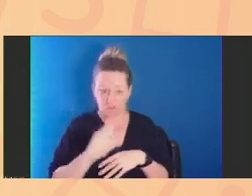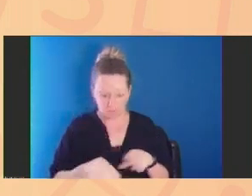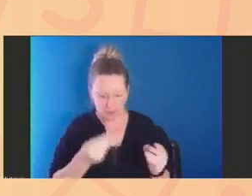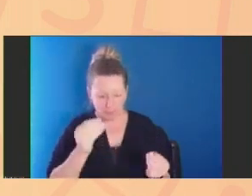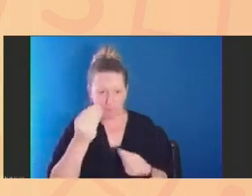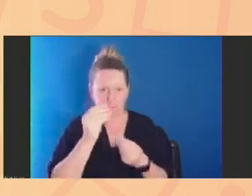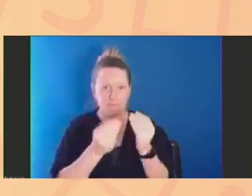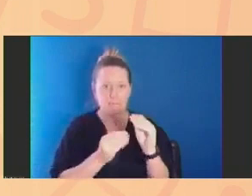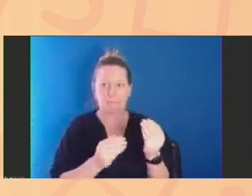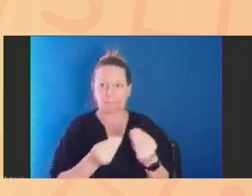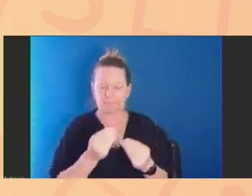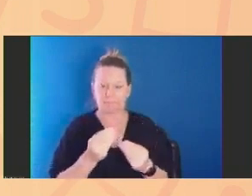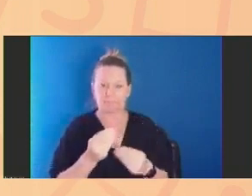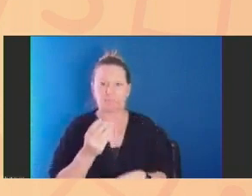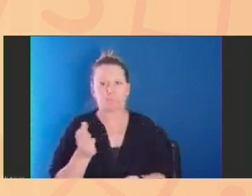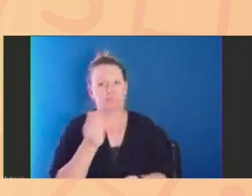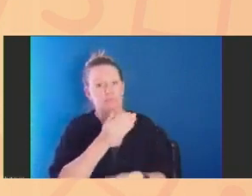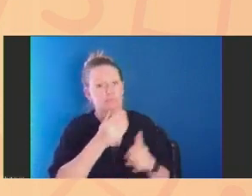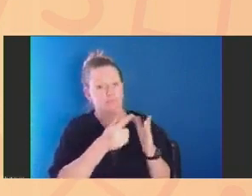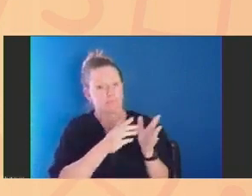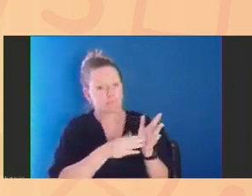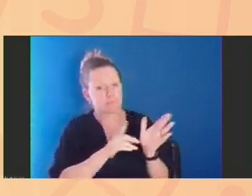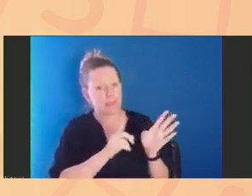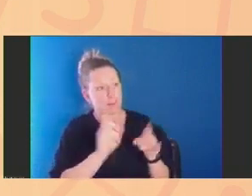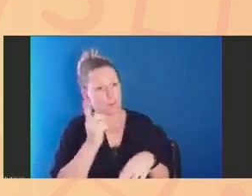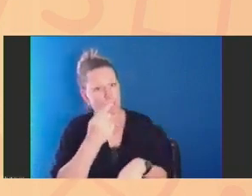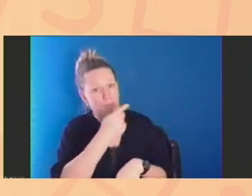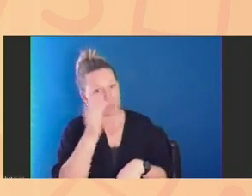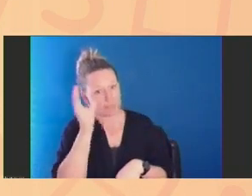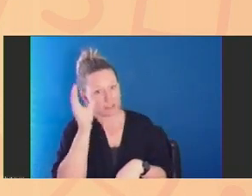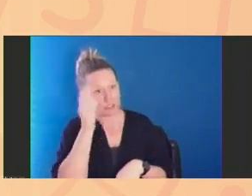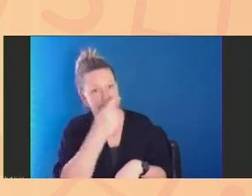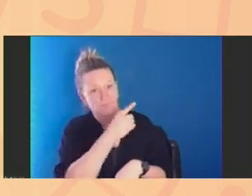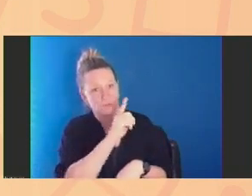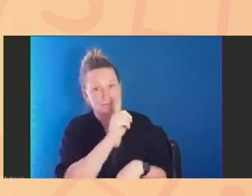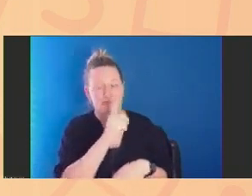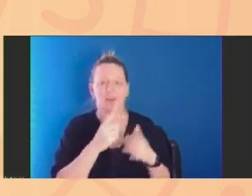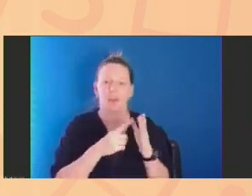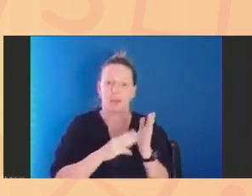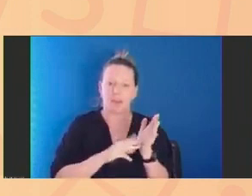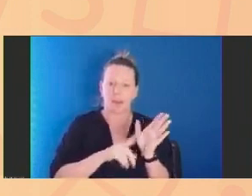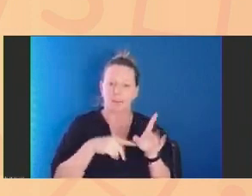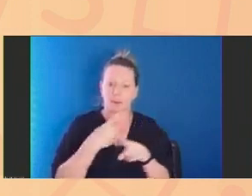Amy, what do we see here? OK, so what we see here is images from our virtual crafting group.